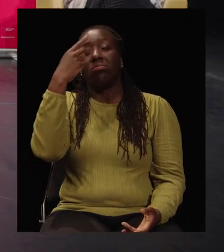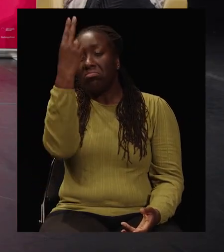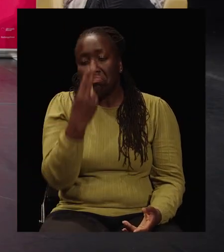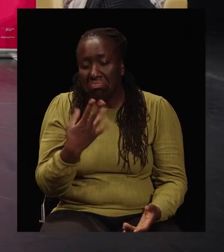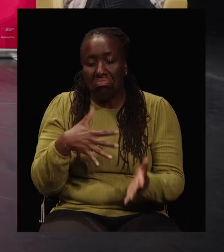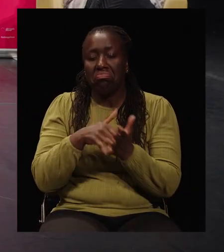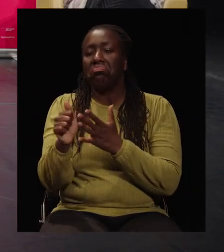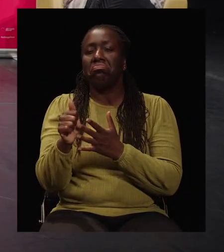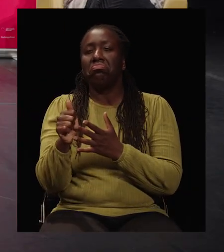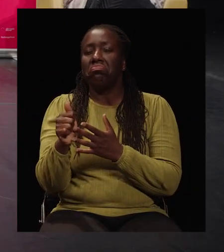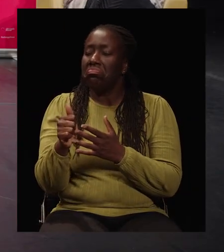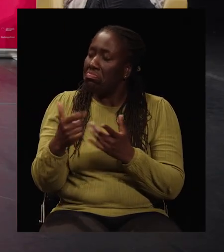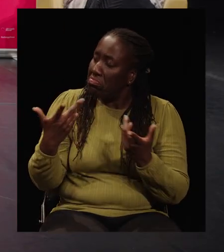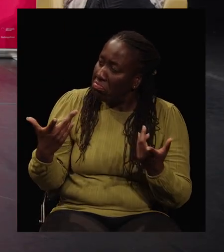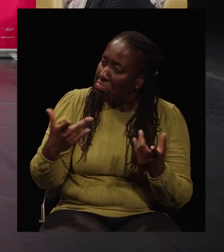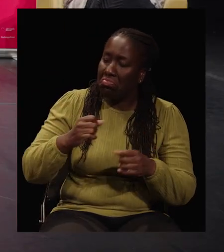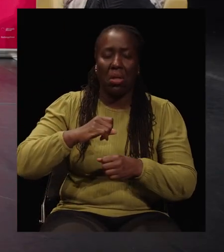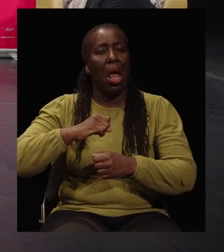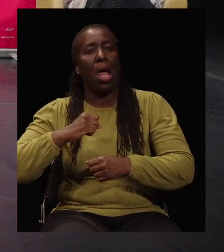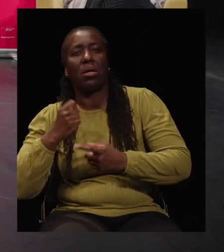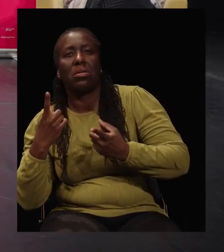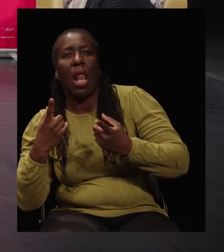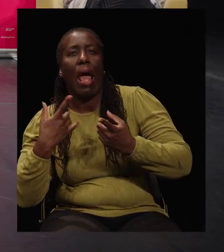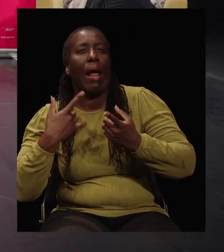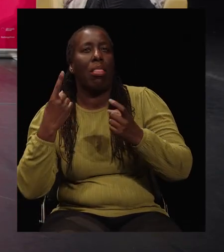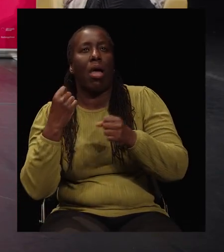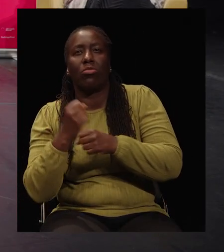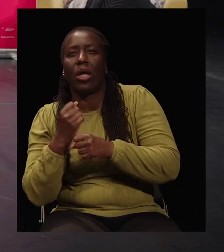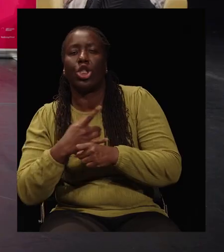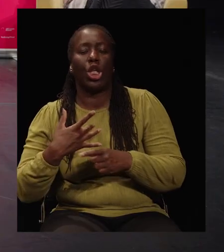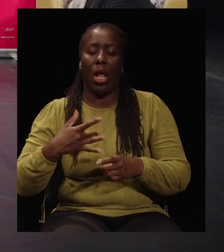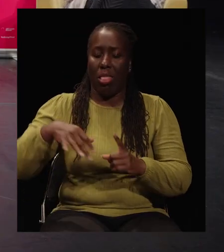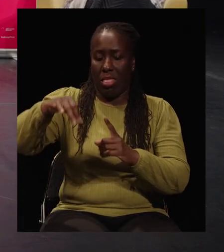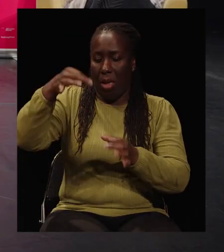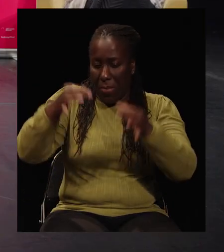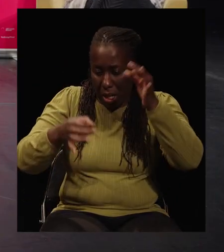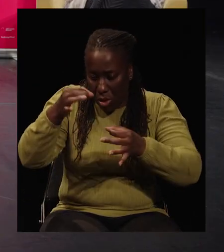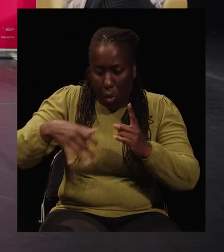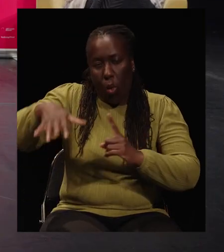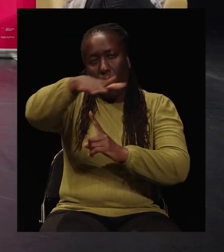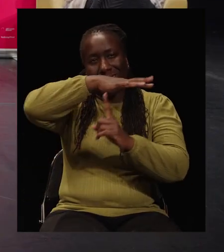and contributing to the culture and its political benefits, its social benefits, its planetary benefits,